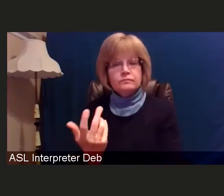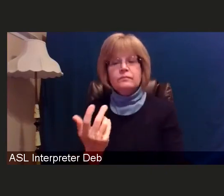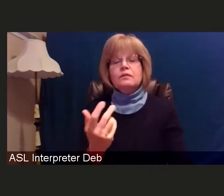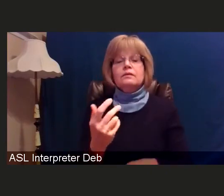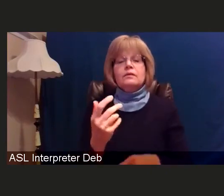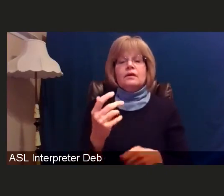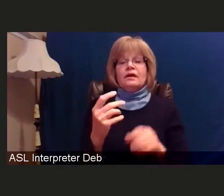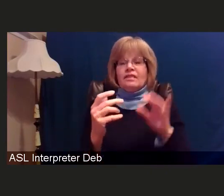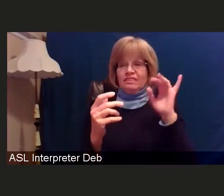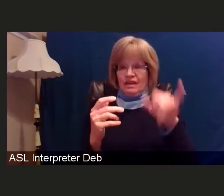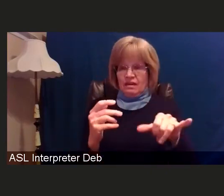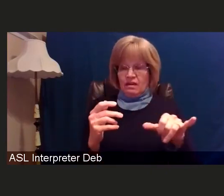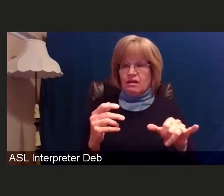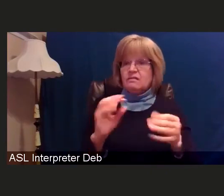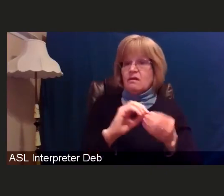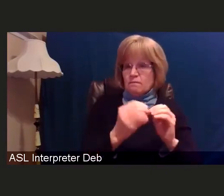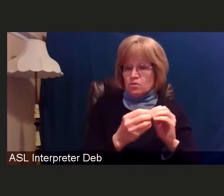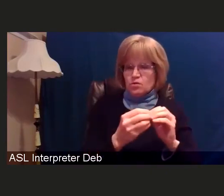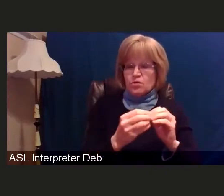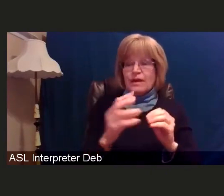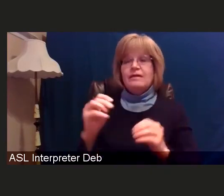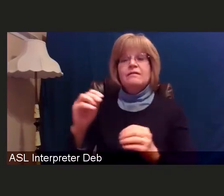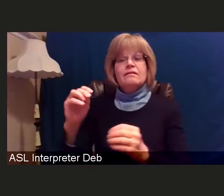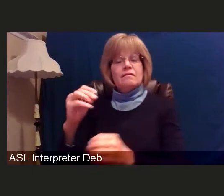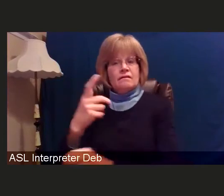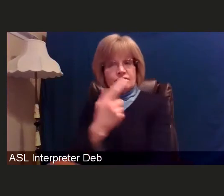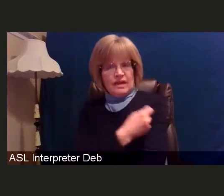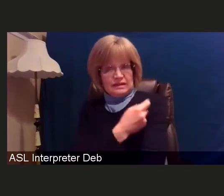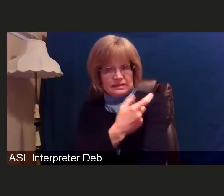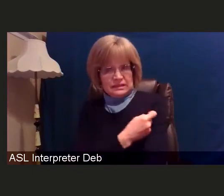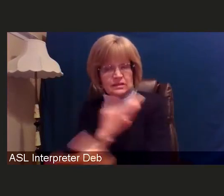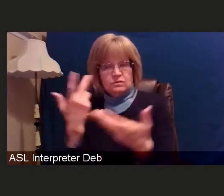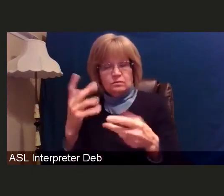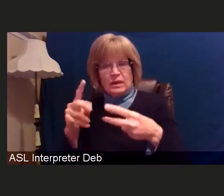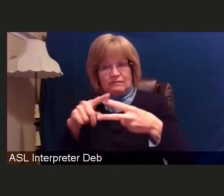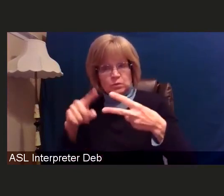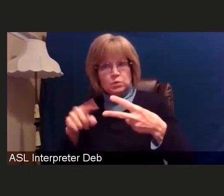the vaccines that we currently have available, the Moderna and the Pfizer vaccine,